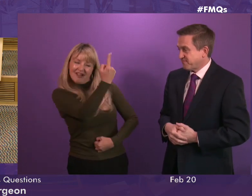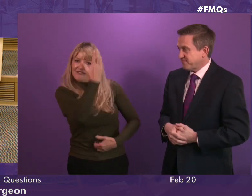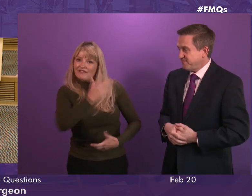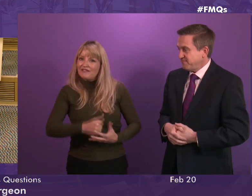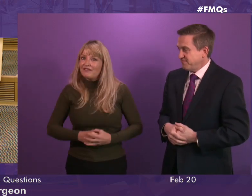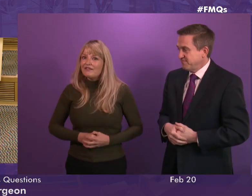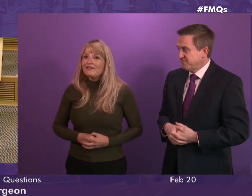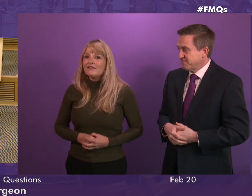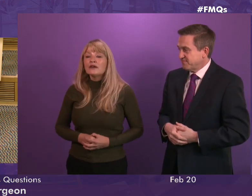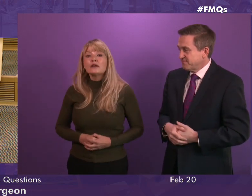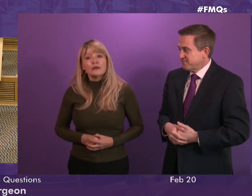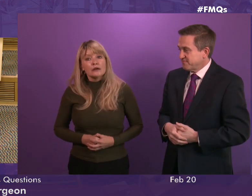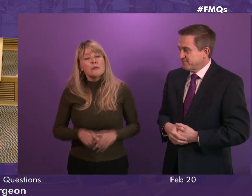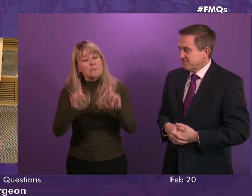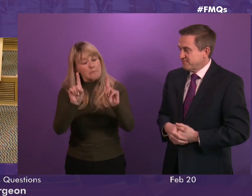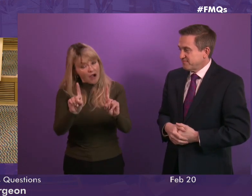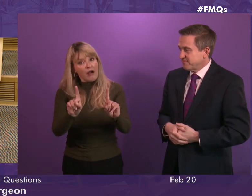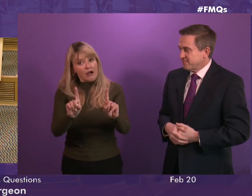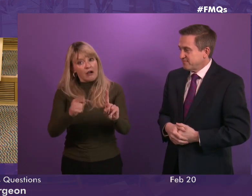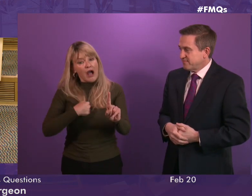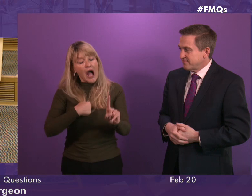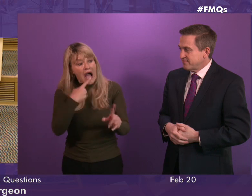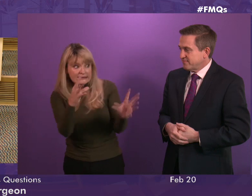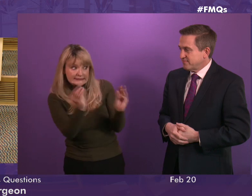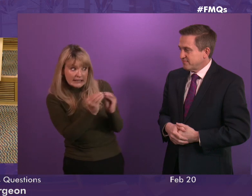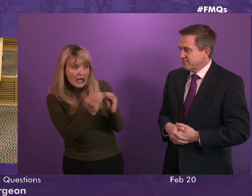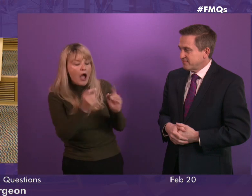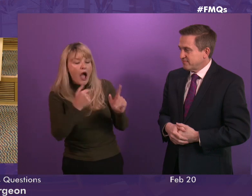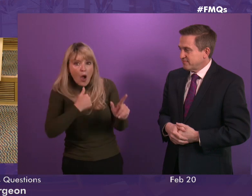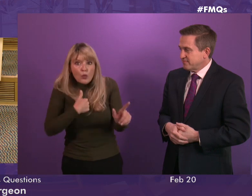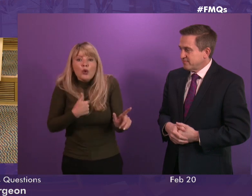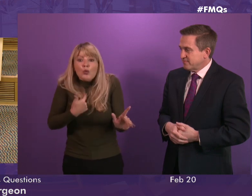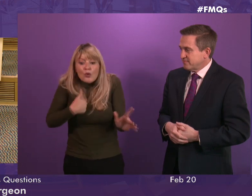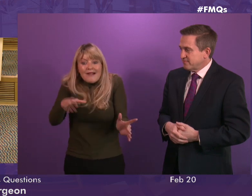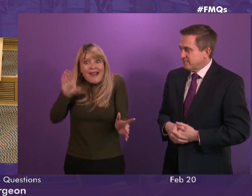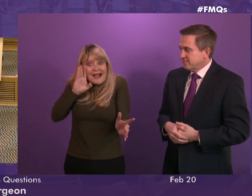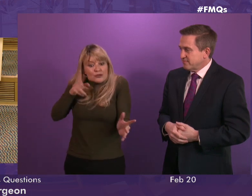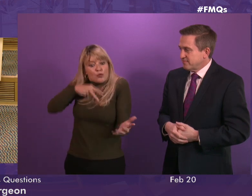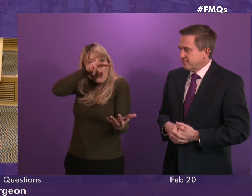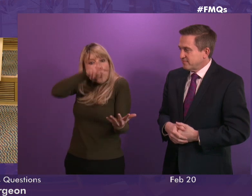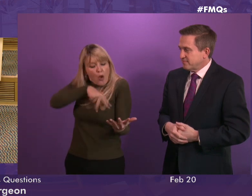I said that we would listen to credible proposals. I remind the chamber that, over the past decade,